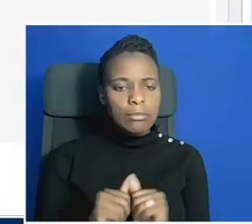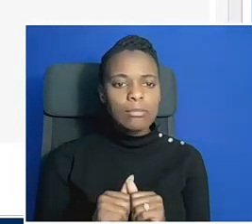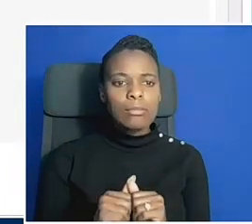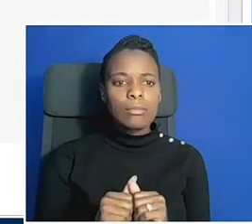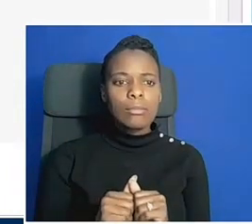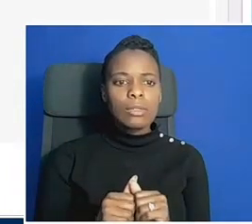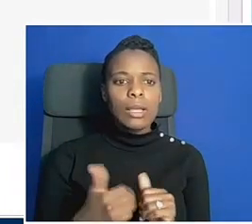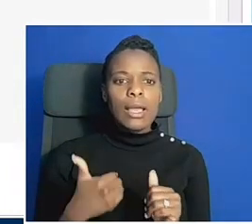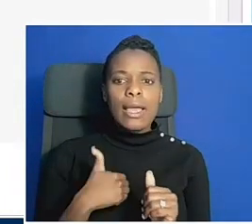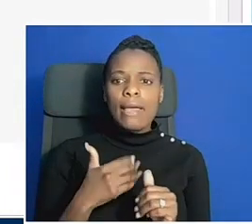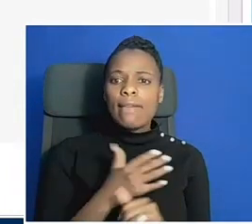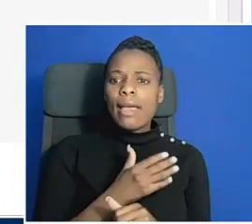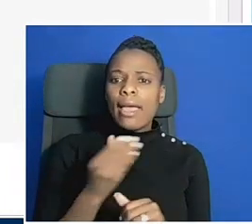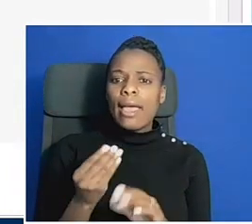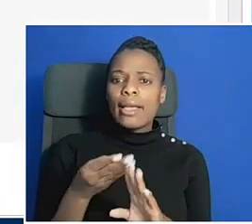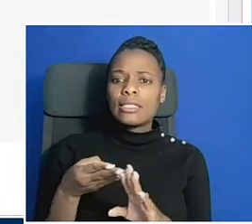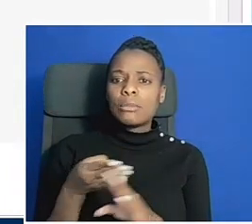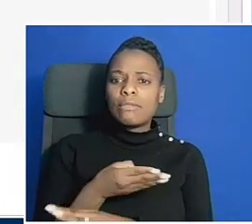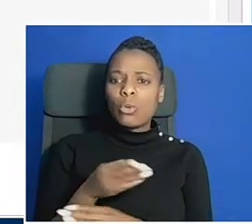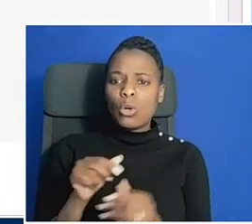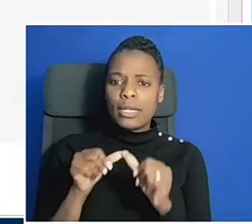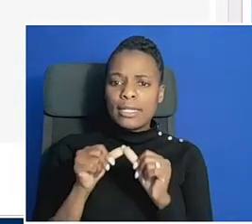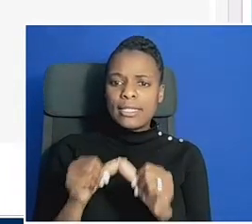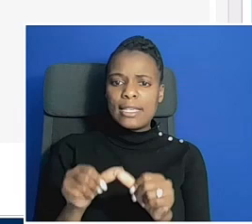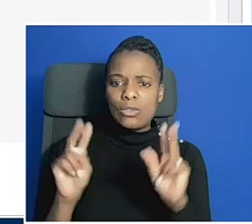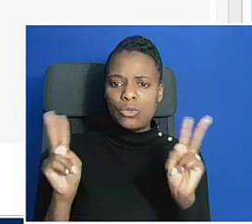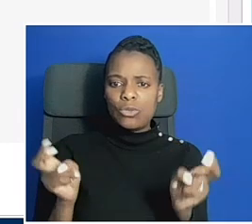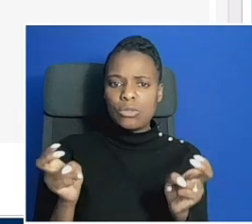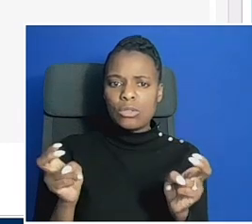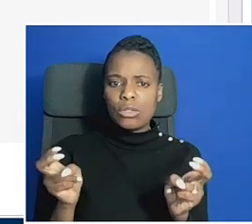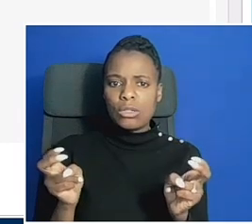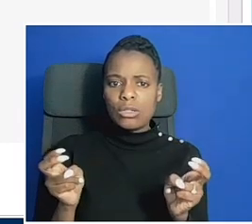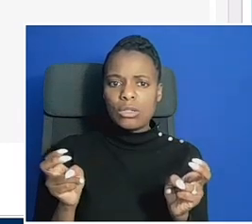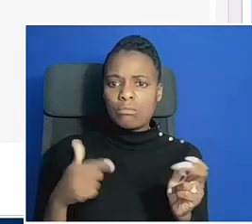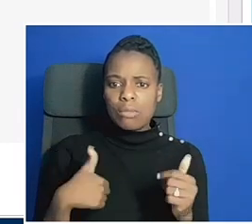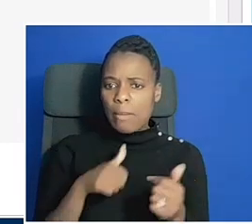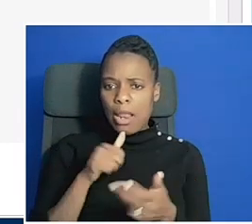continues. So my reading of this and tell me if I'm wrong, because I'm not a lawyer, but my reading of this is that the